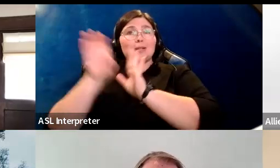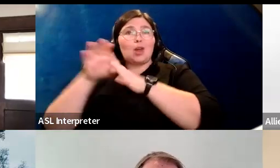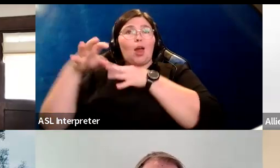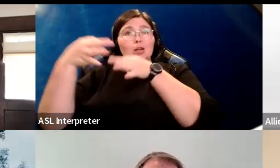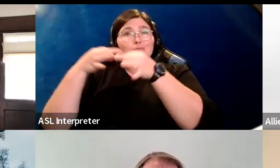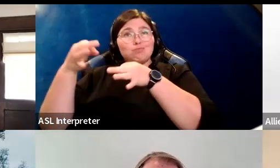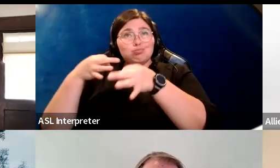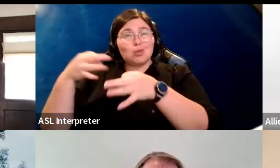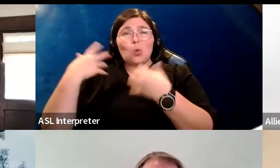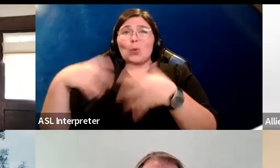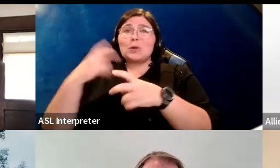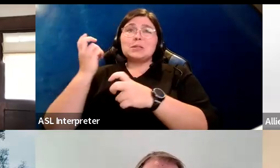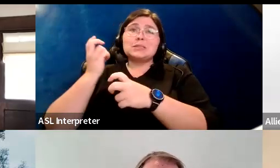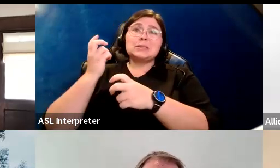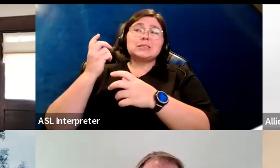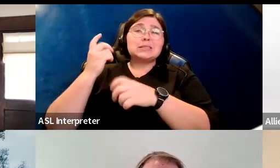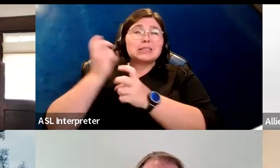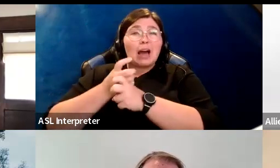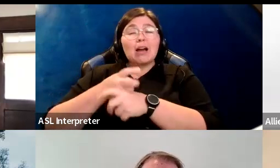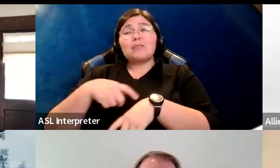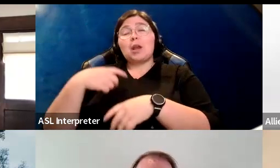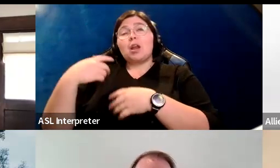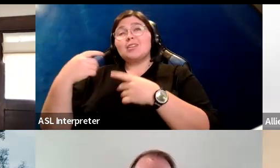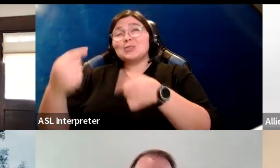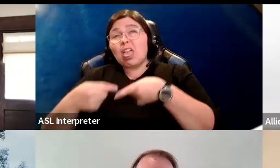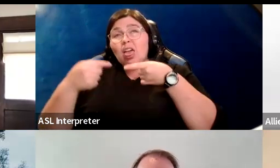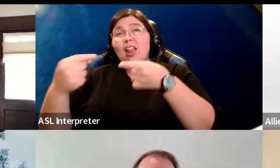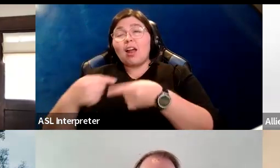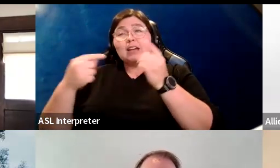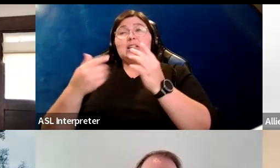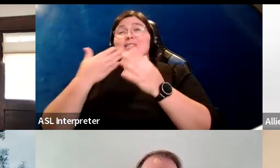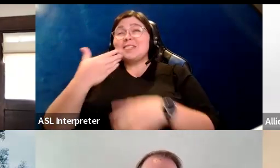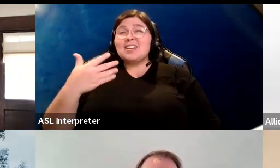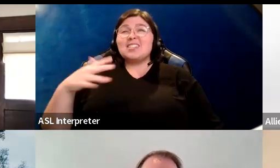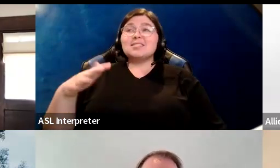And it took me time. And it was not good. And when the tool came, I was like, you know what?--